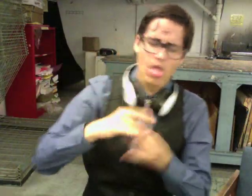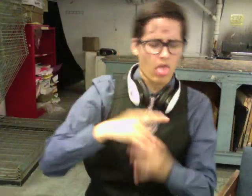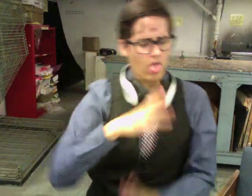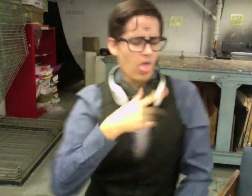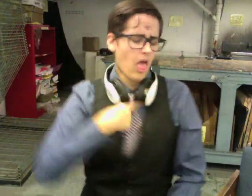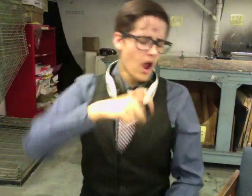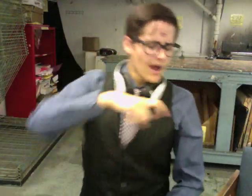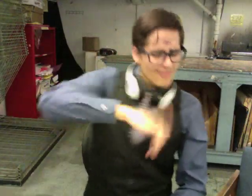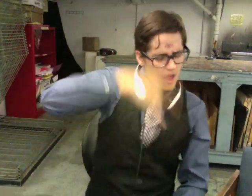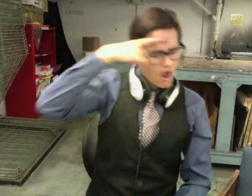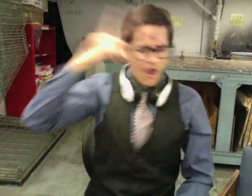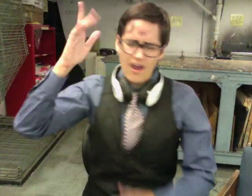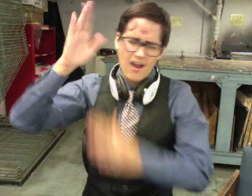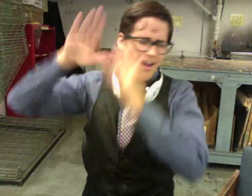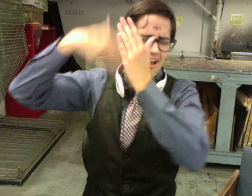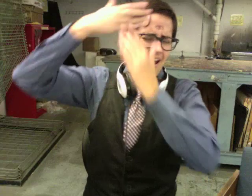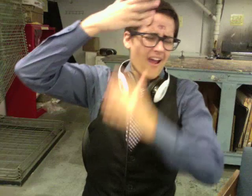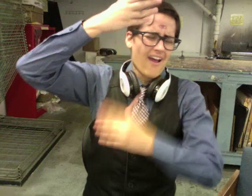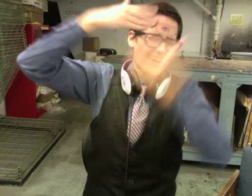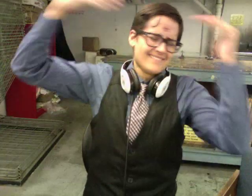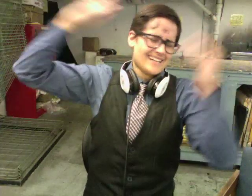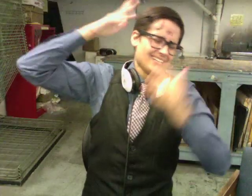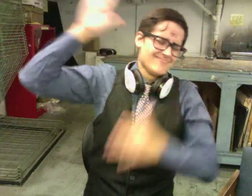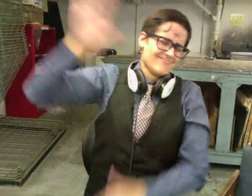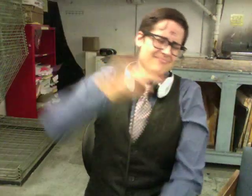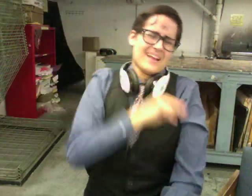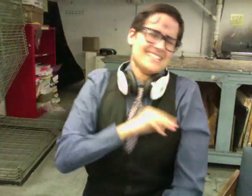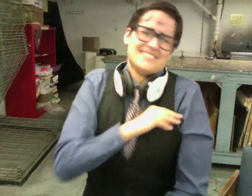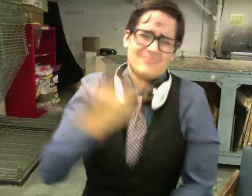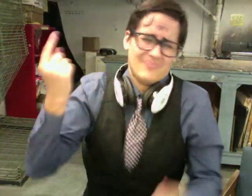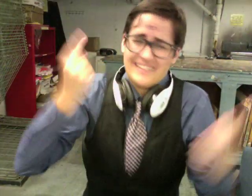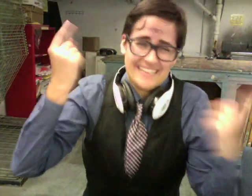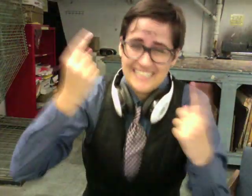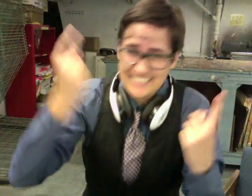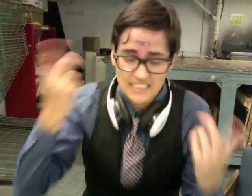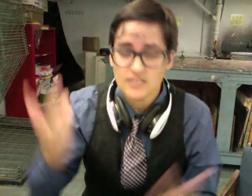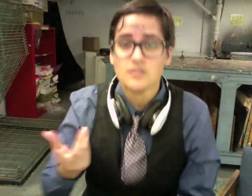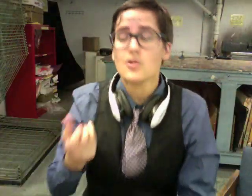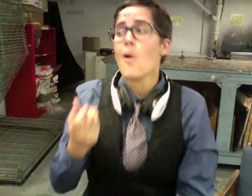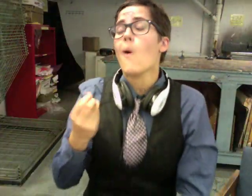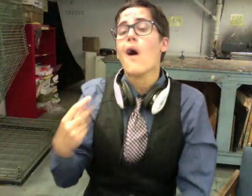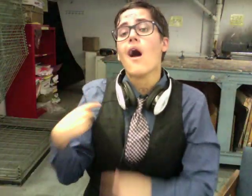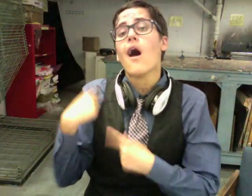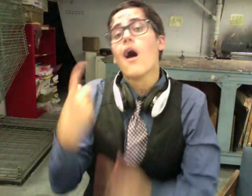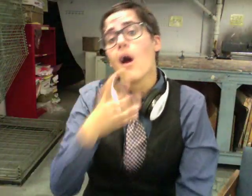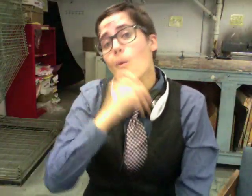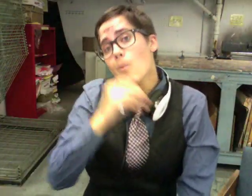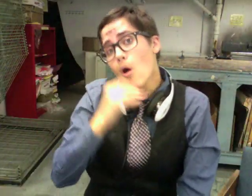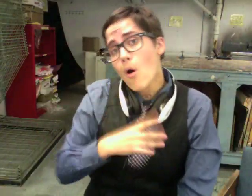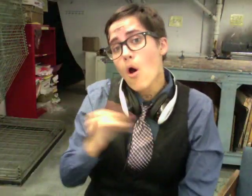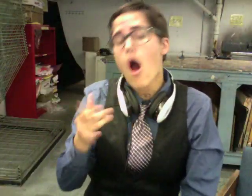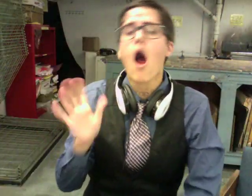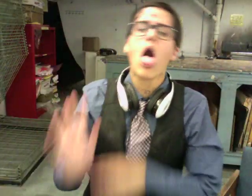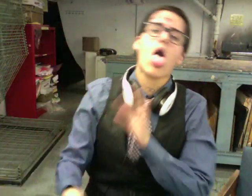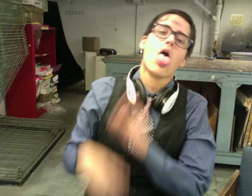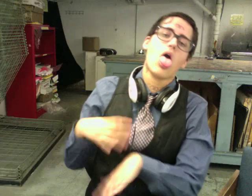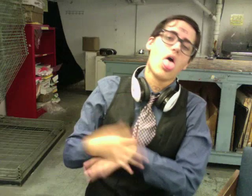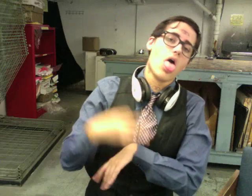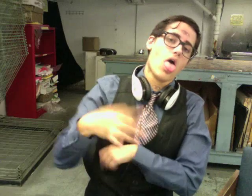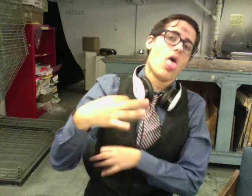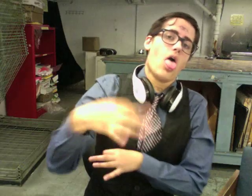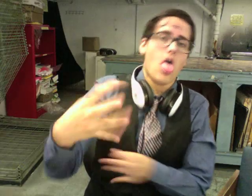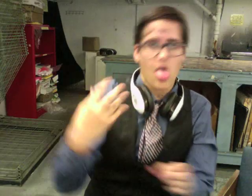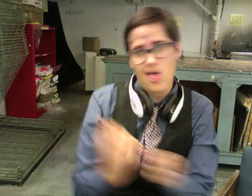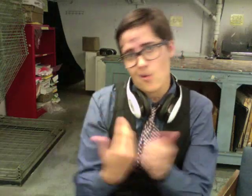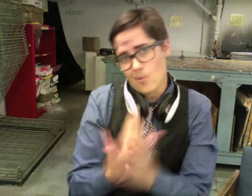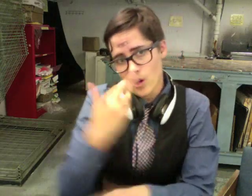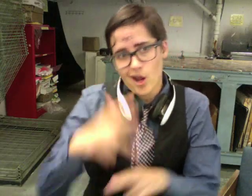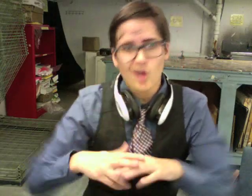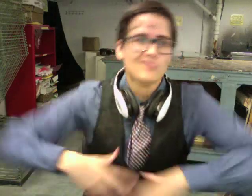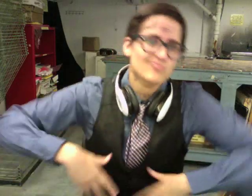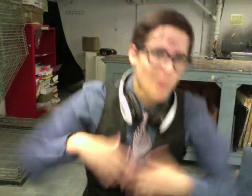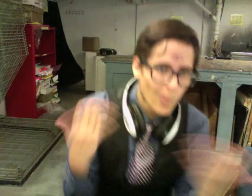and she hadn't yet gotten around to buying more. Carlos told us that we are, by far,